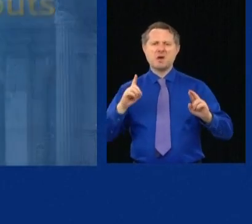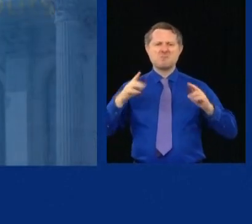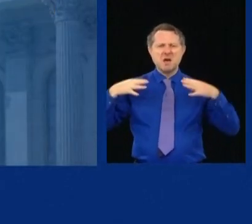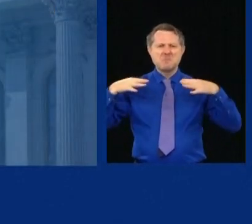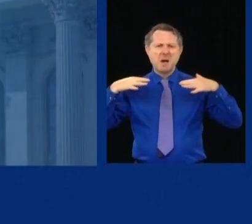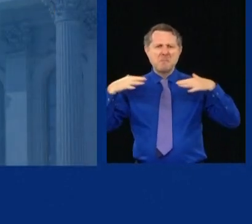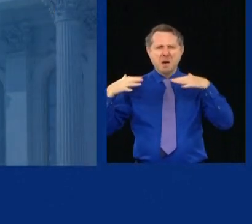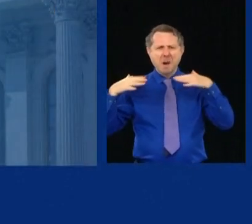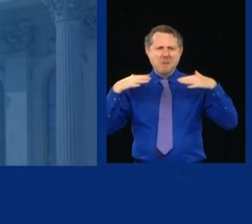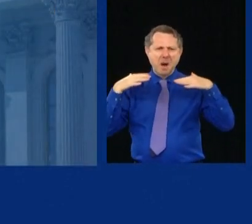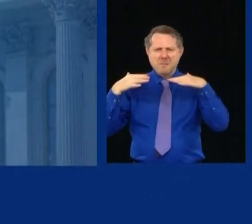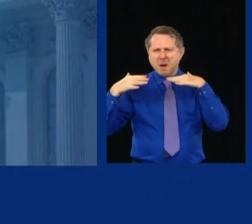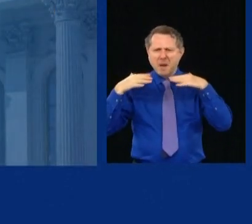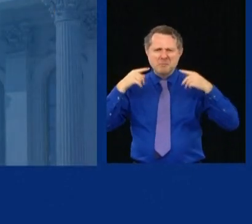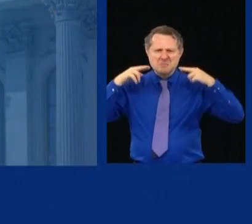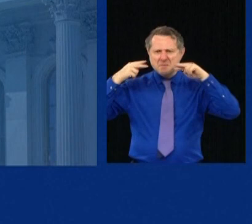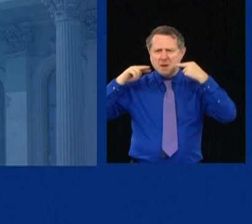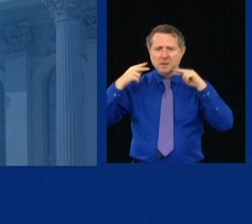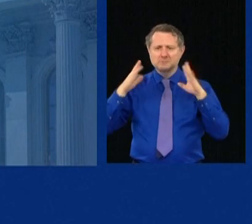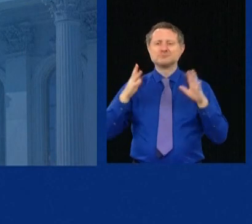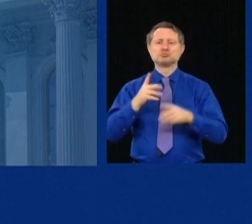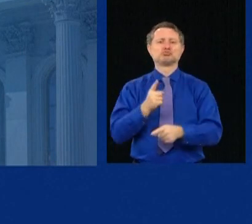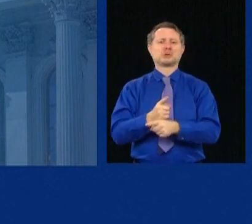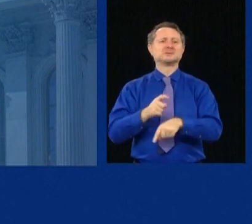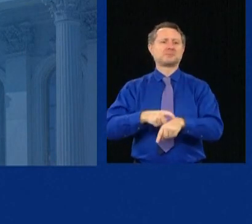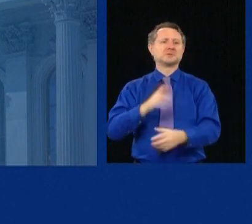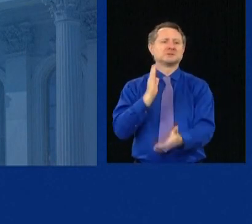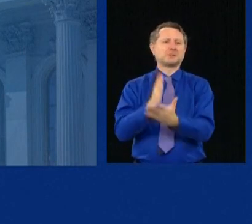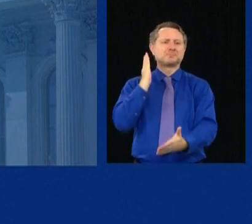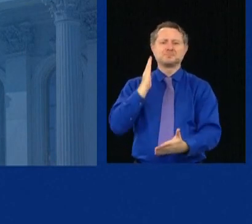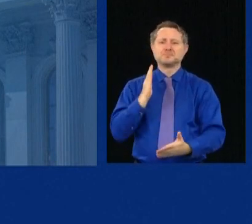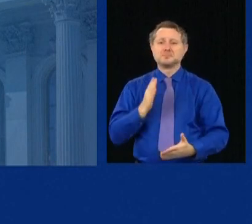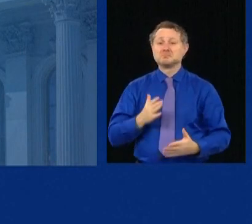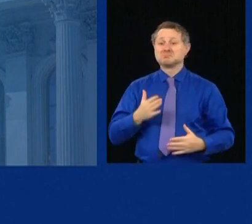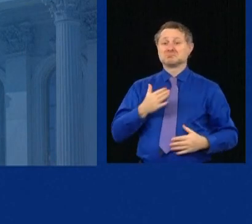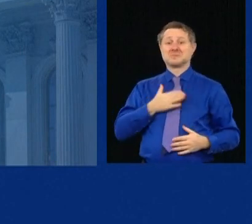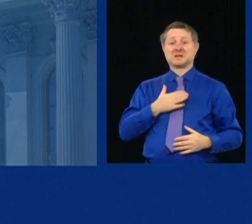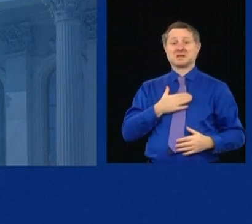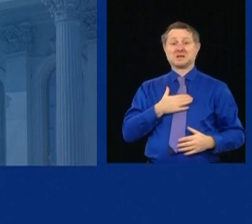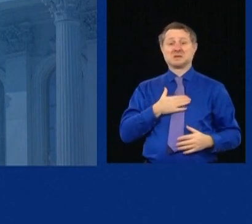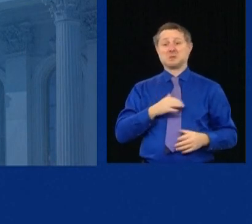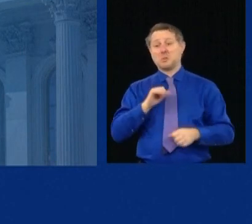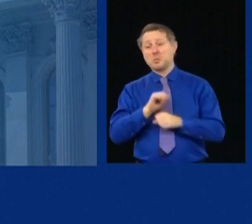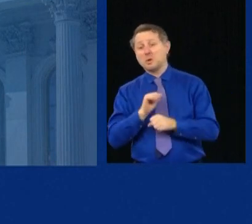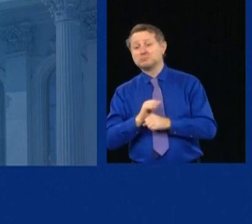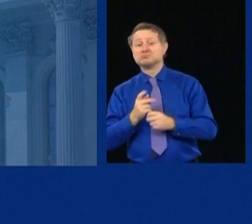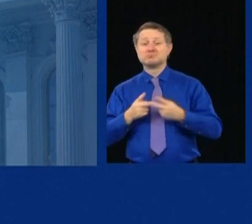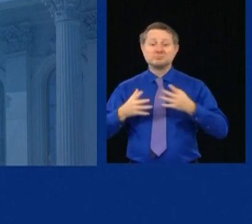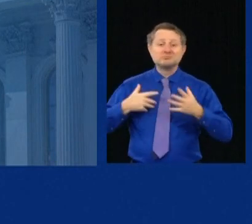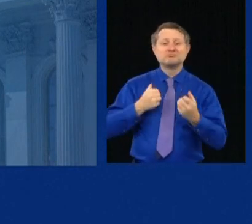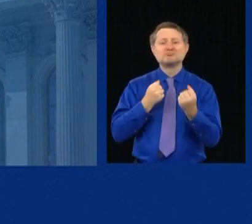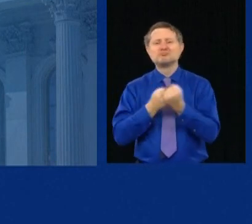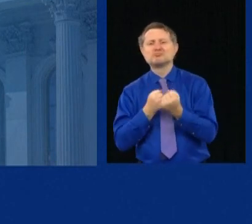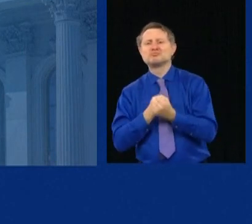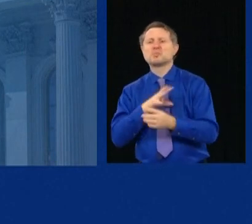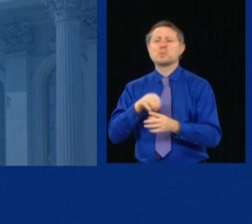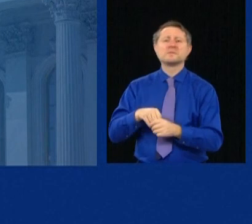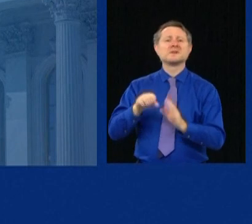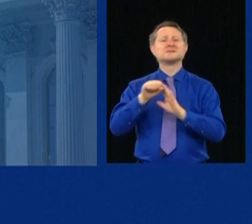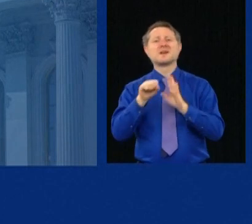THIS PARTISAN GRIDLOCK HYPER